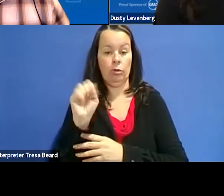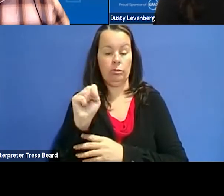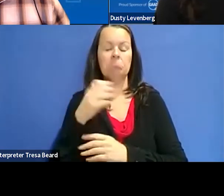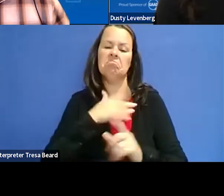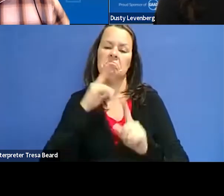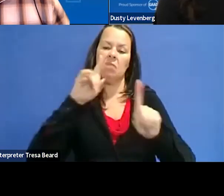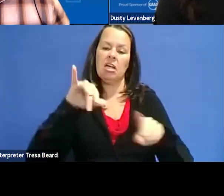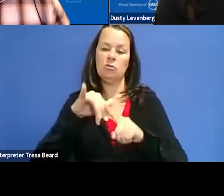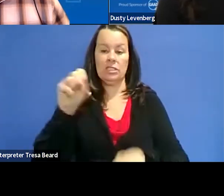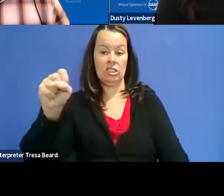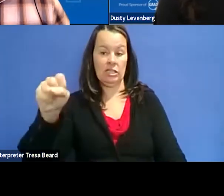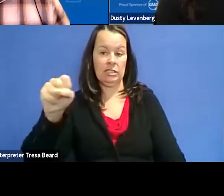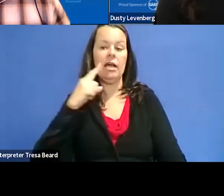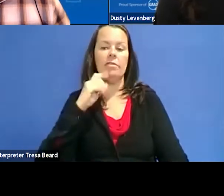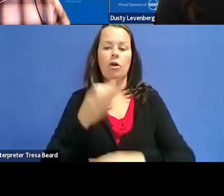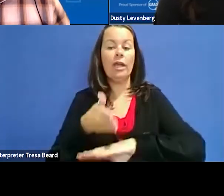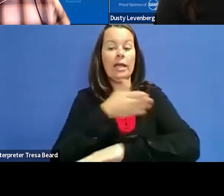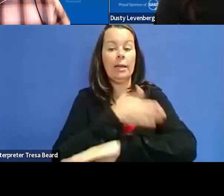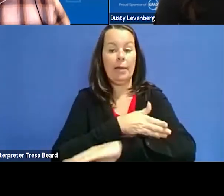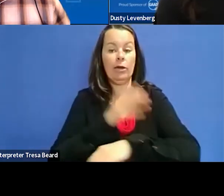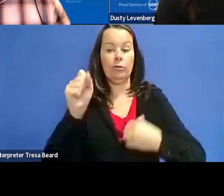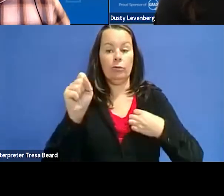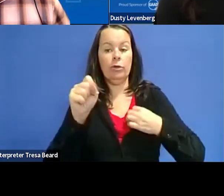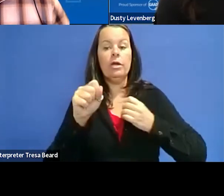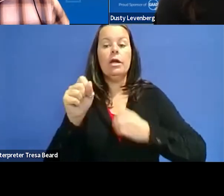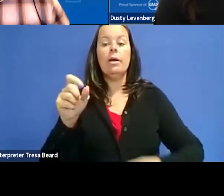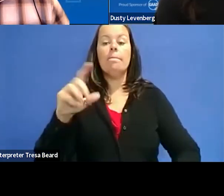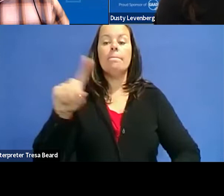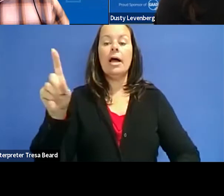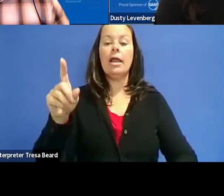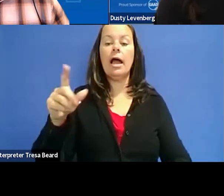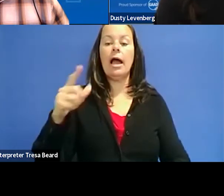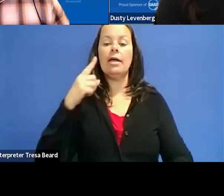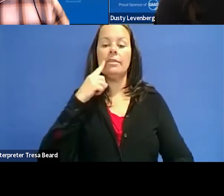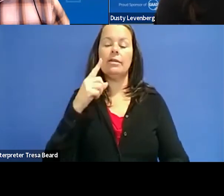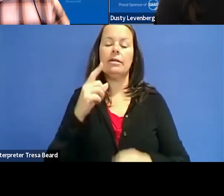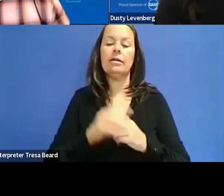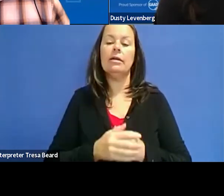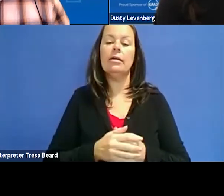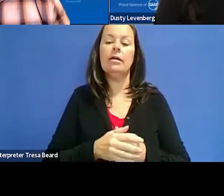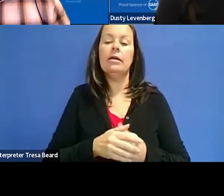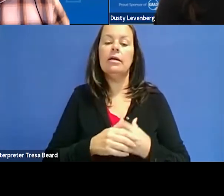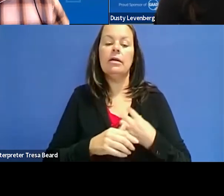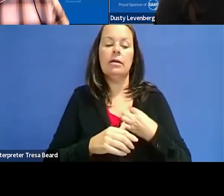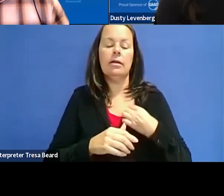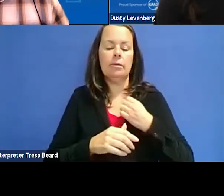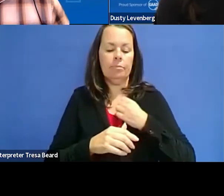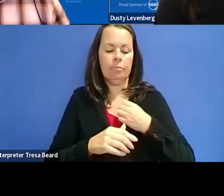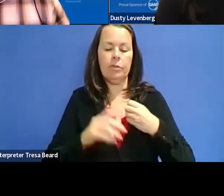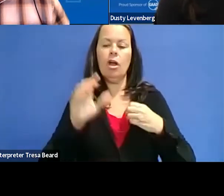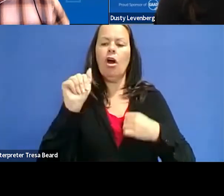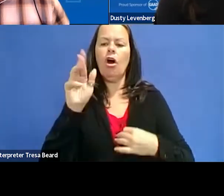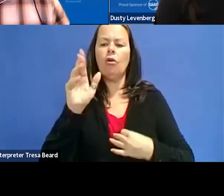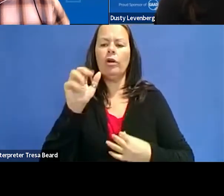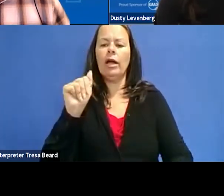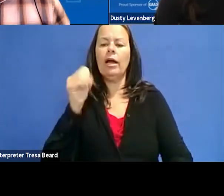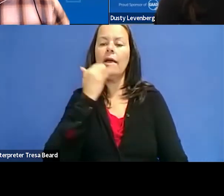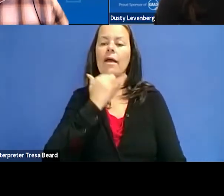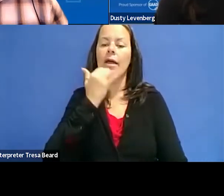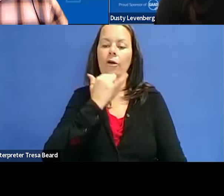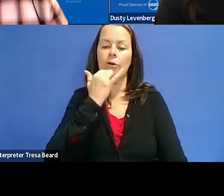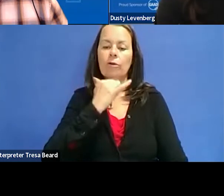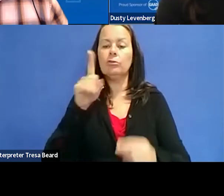But I think you know, there are -- ARIA can errors to be corrected throughout